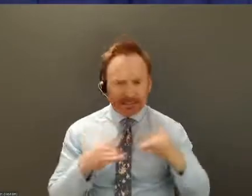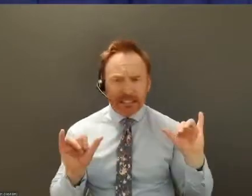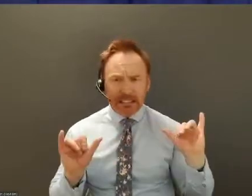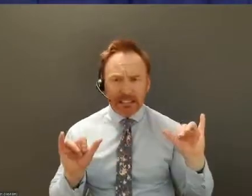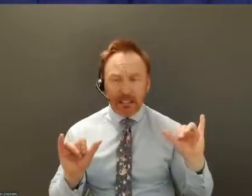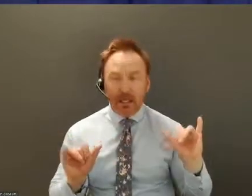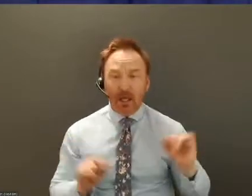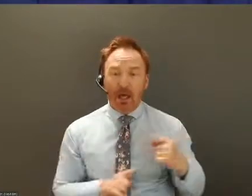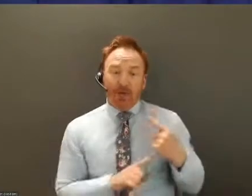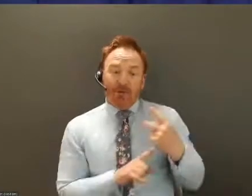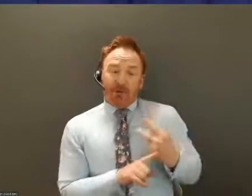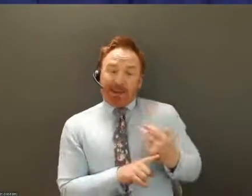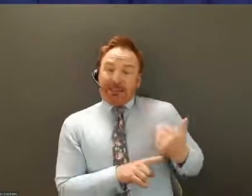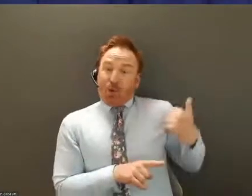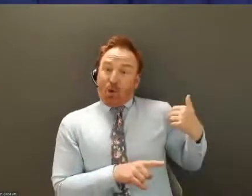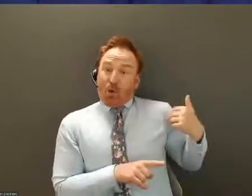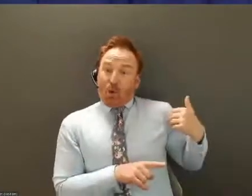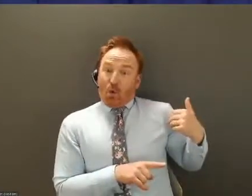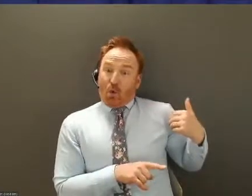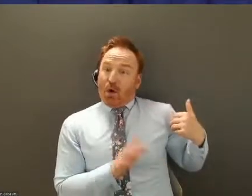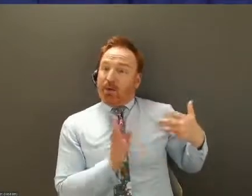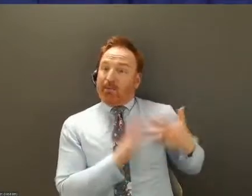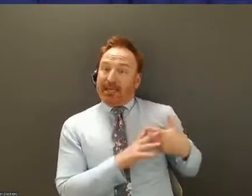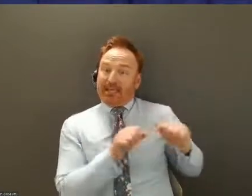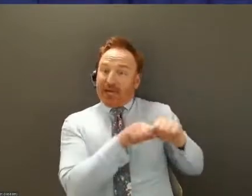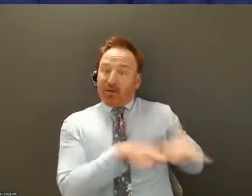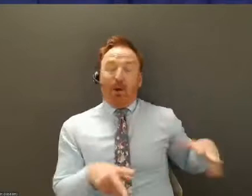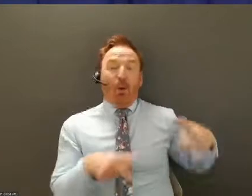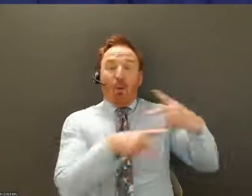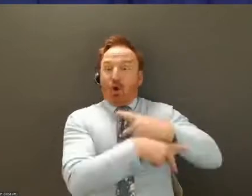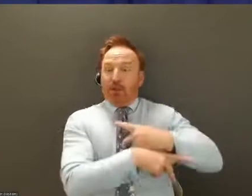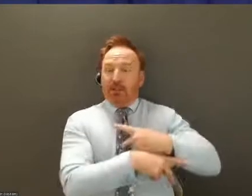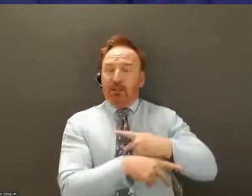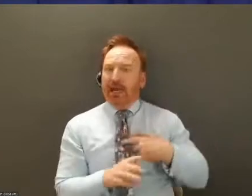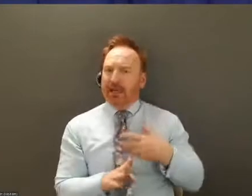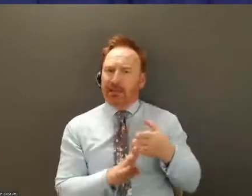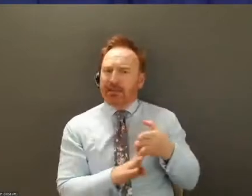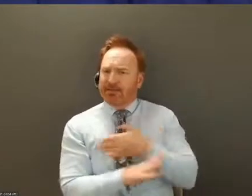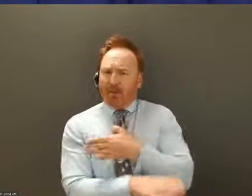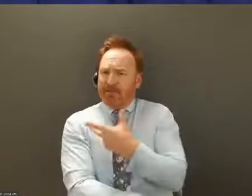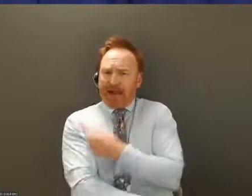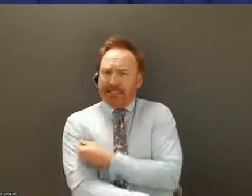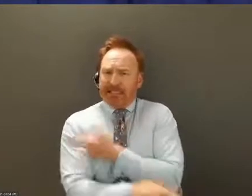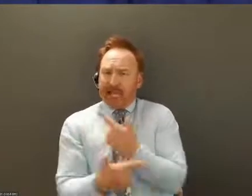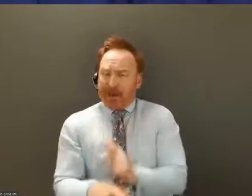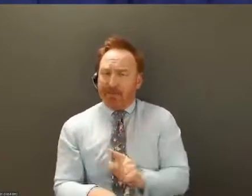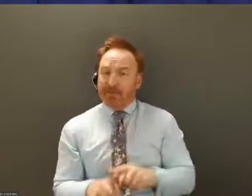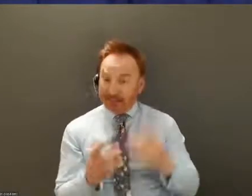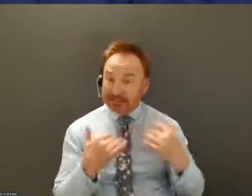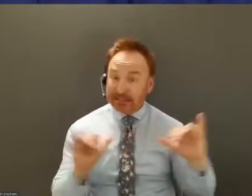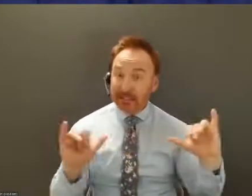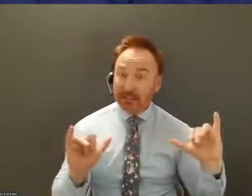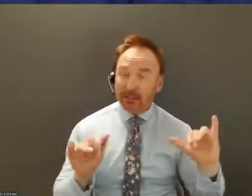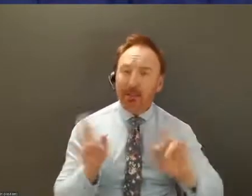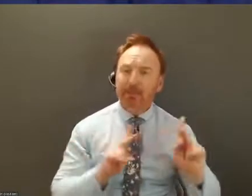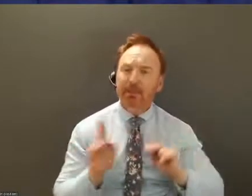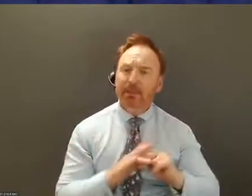Pfizer vaccine is running in Ross River and the maternal vaccine continues to be available through the Health